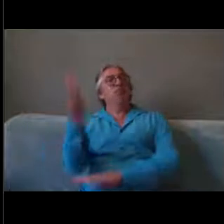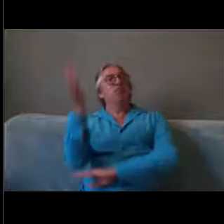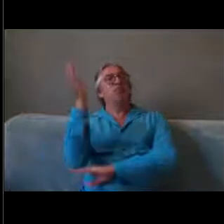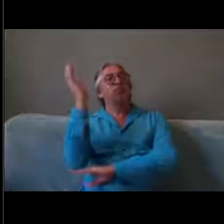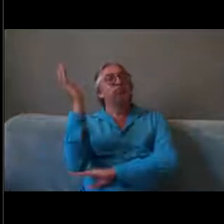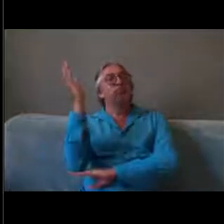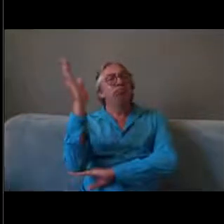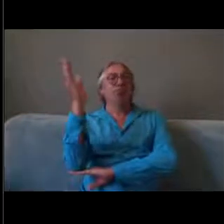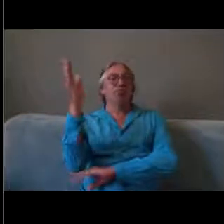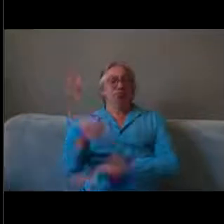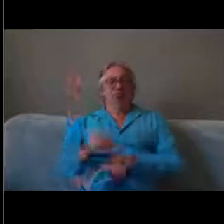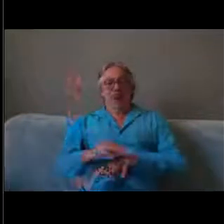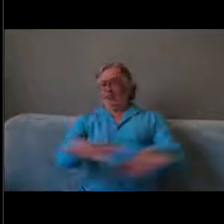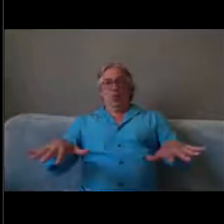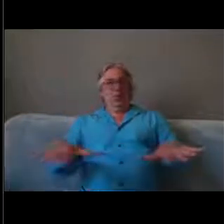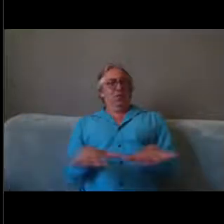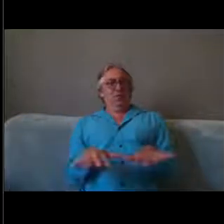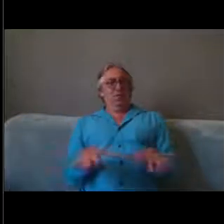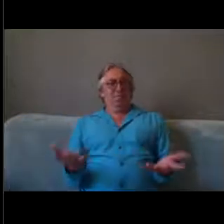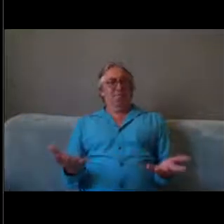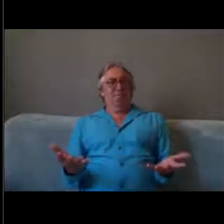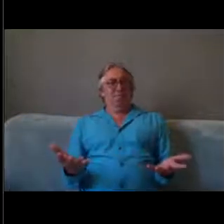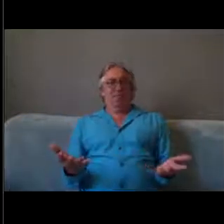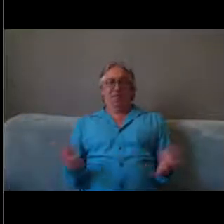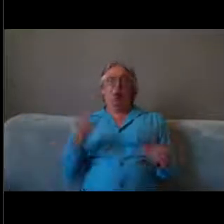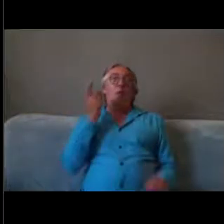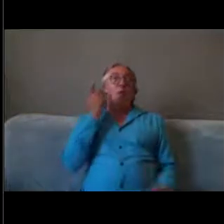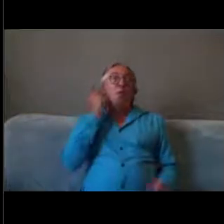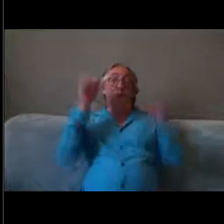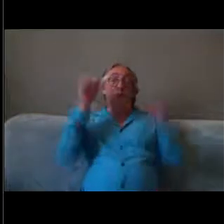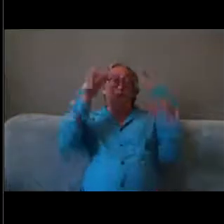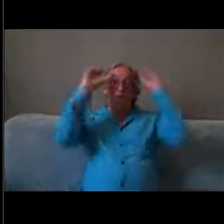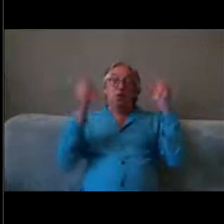Thank you very much, Loredana and pleasure is mine, actually,